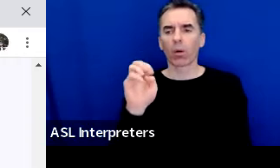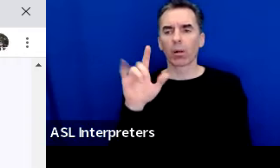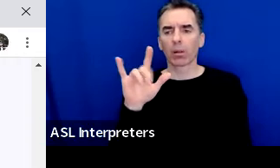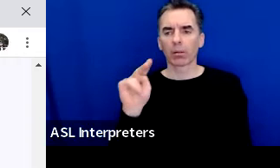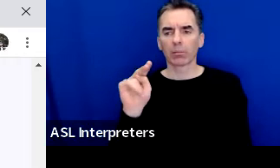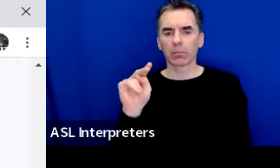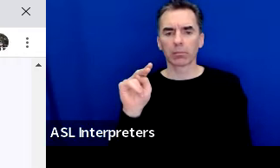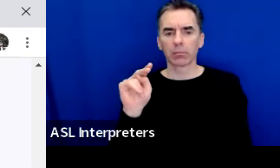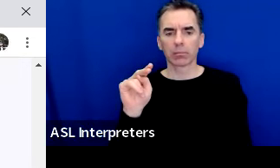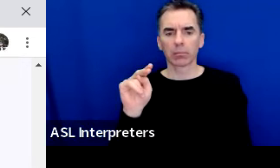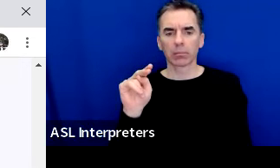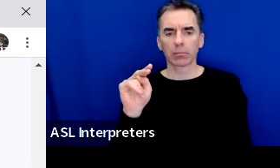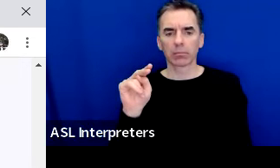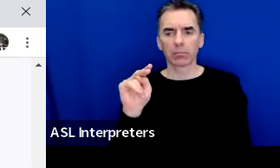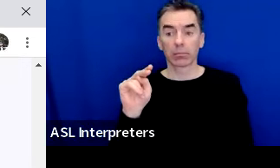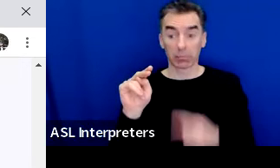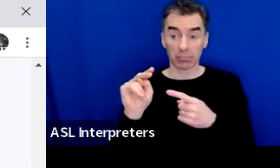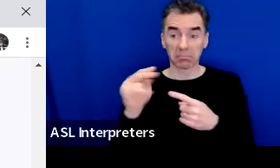Then I could type in the word correlation.